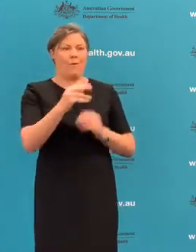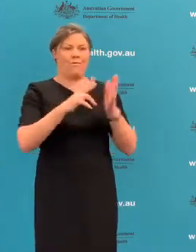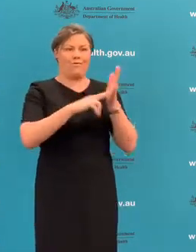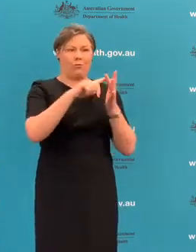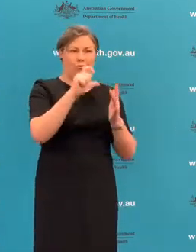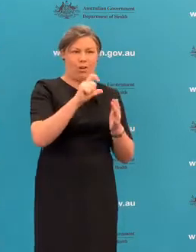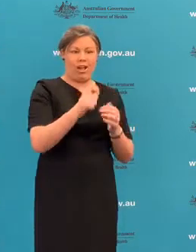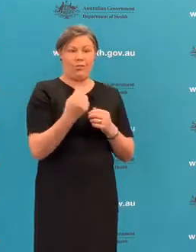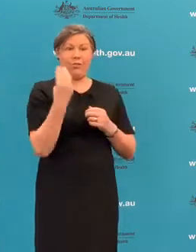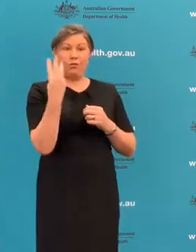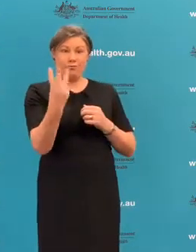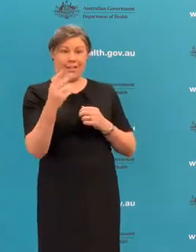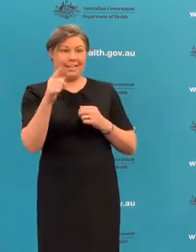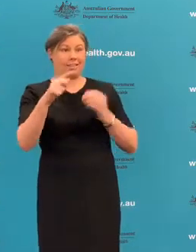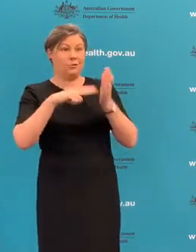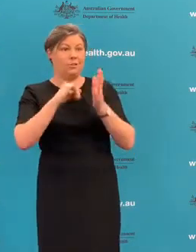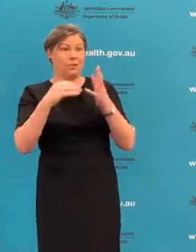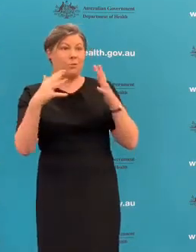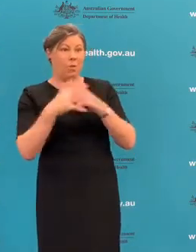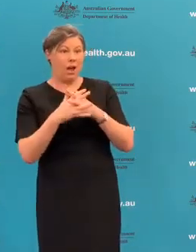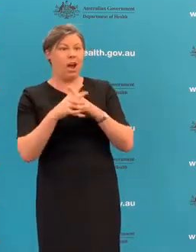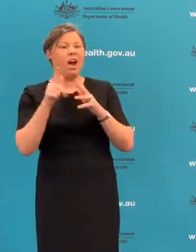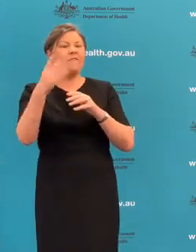New South Wales, one of those was overseas acquired and